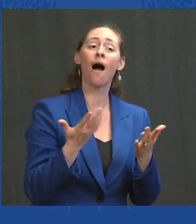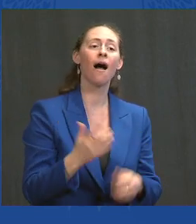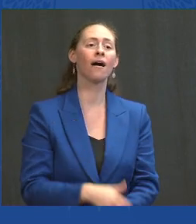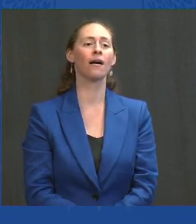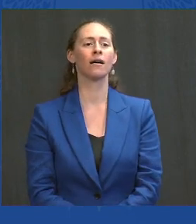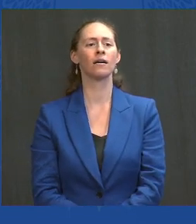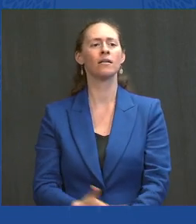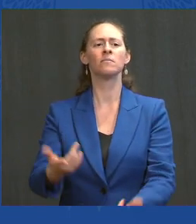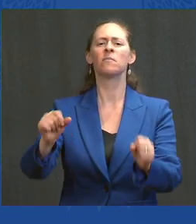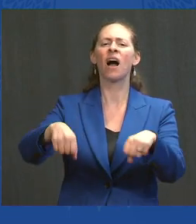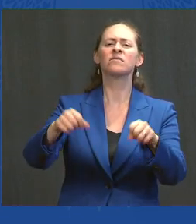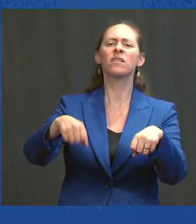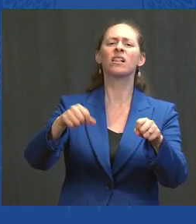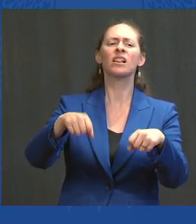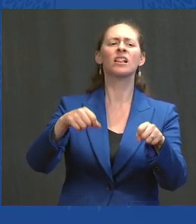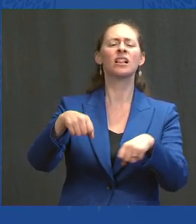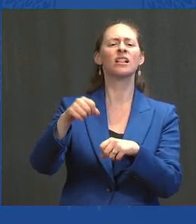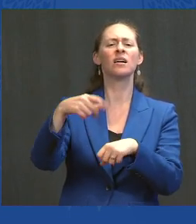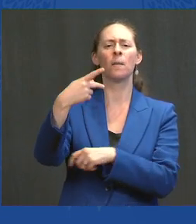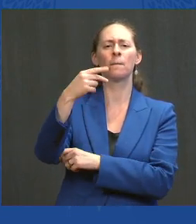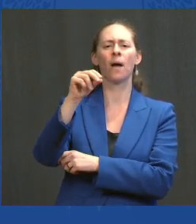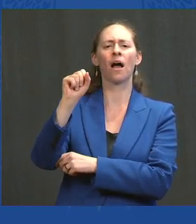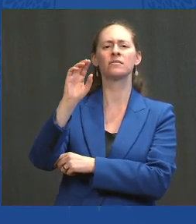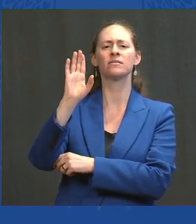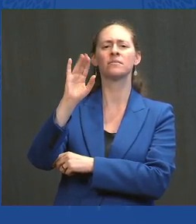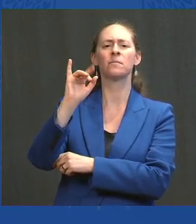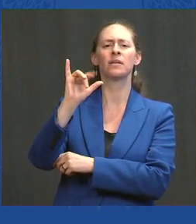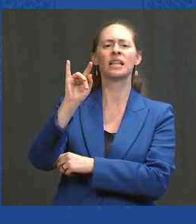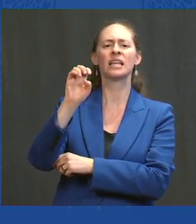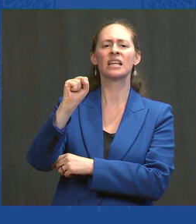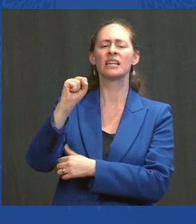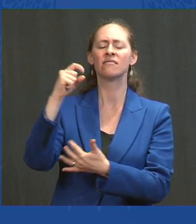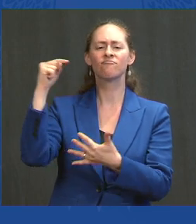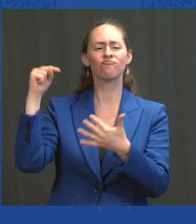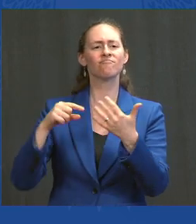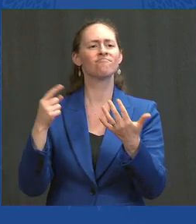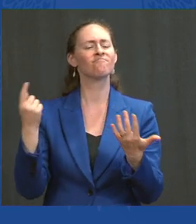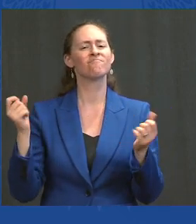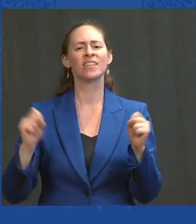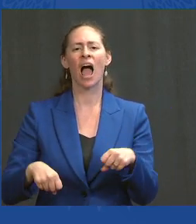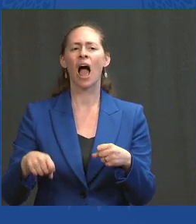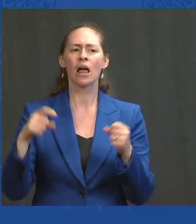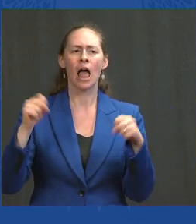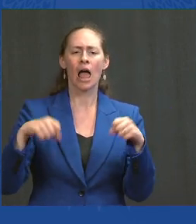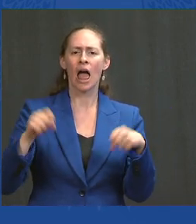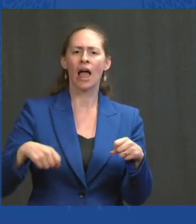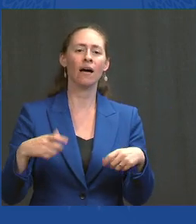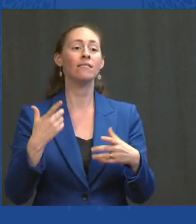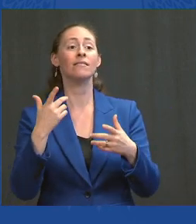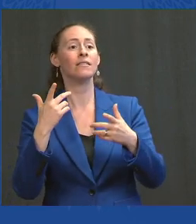Possibilities. It's what America is built on. It's one of the reasons why we're viewed